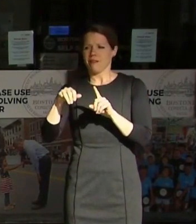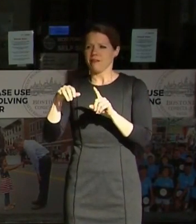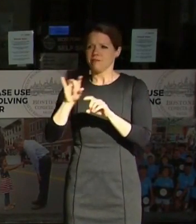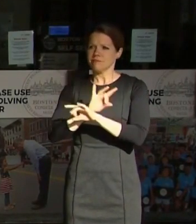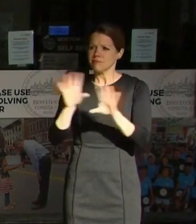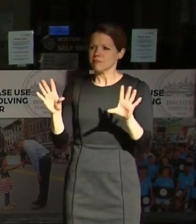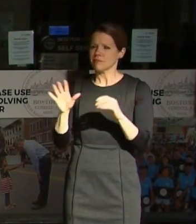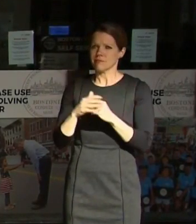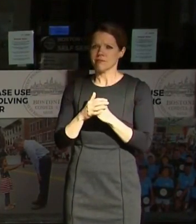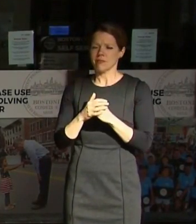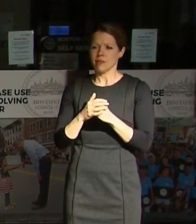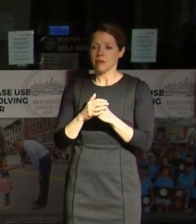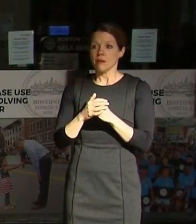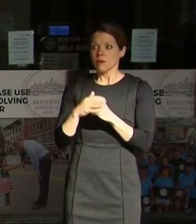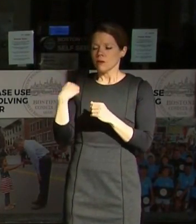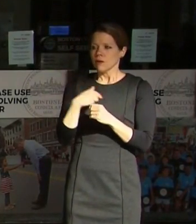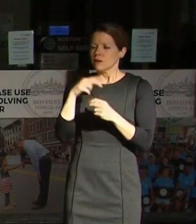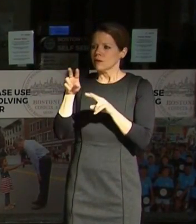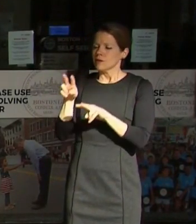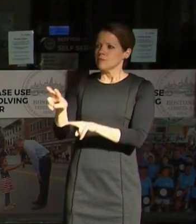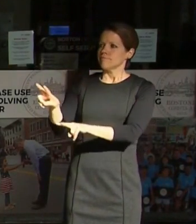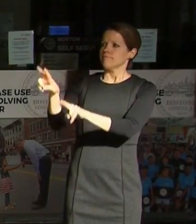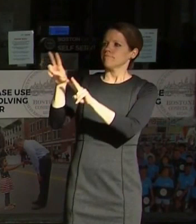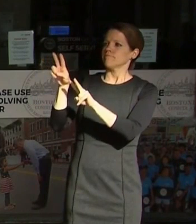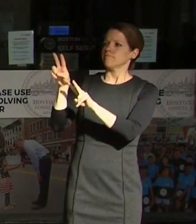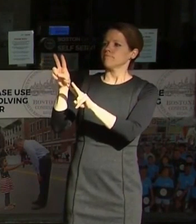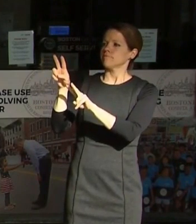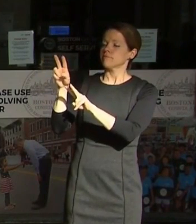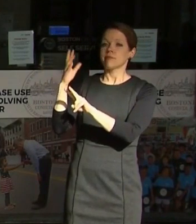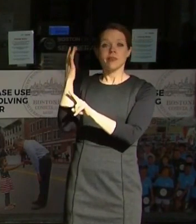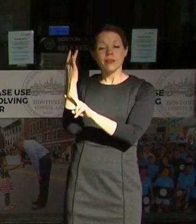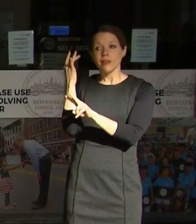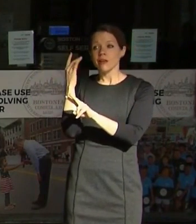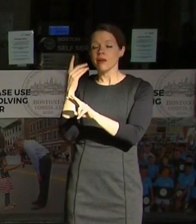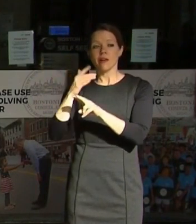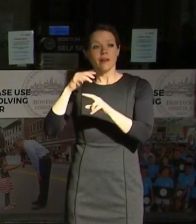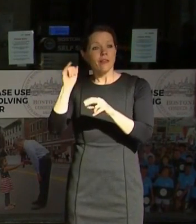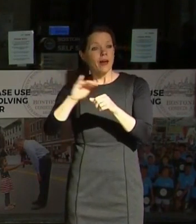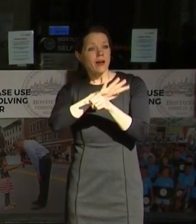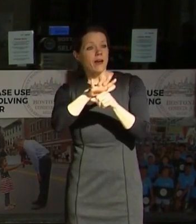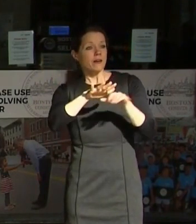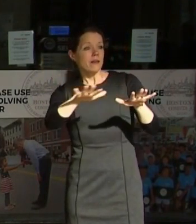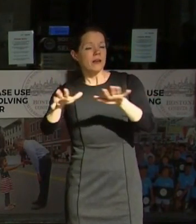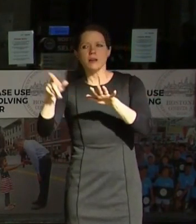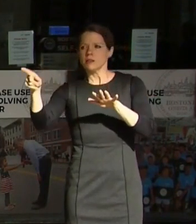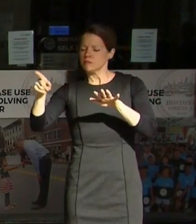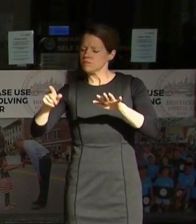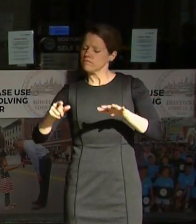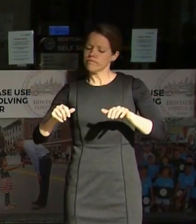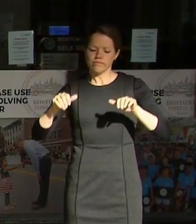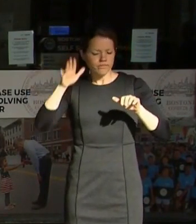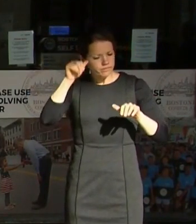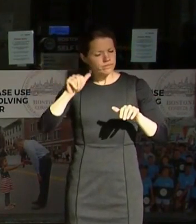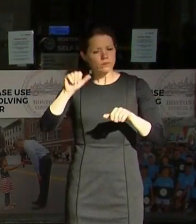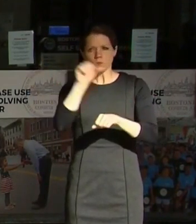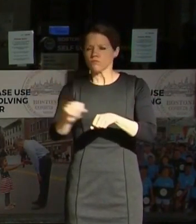TO OUR CITY AND THE BOSTON POLICE DEPARTMENT AND ENTIRE PUBLIC SAFETY FAMILY. WE LOST A HERO TODAY TO THE VIRUS. WE HONOR HIM AND REMEMBER HIM AS A HERO BECAUSE AS A POLICE